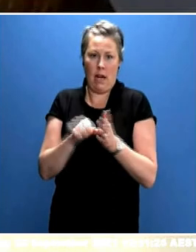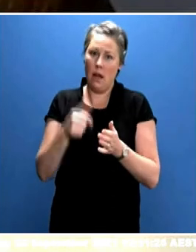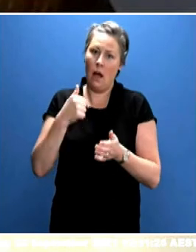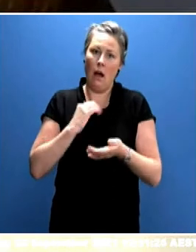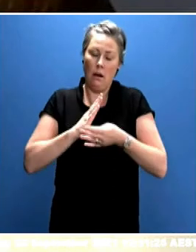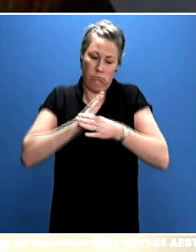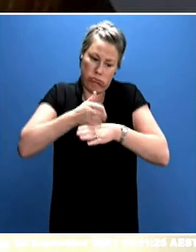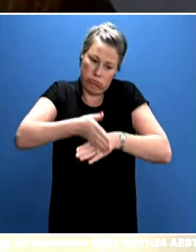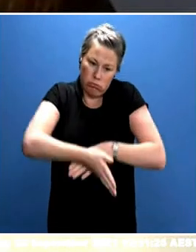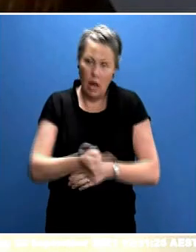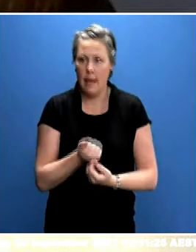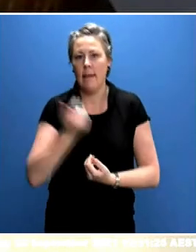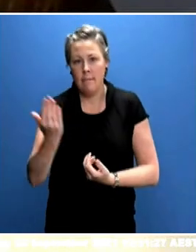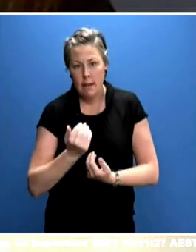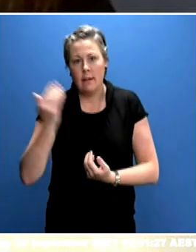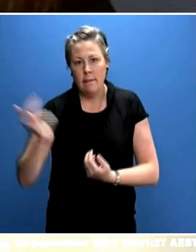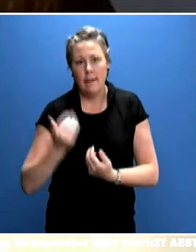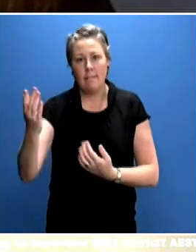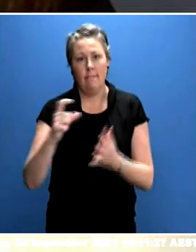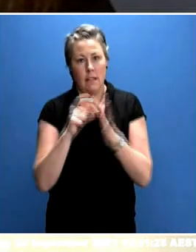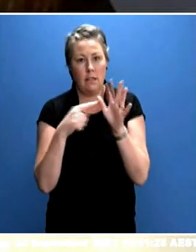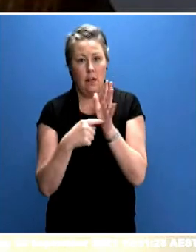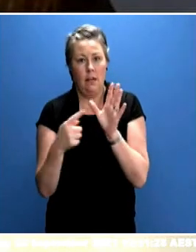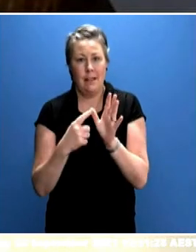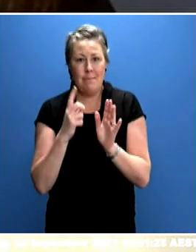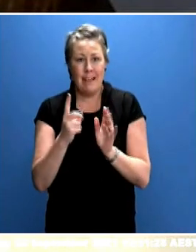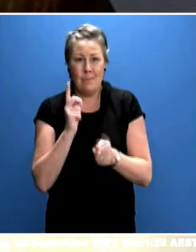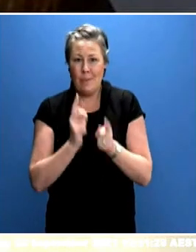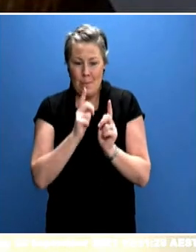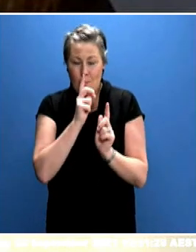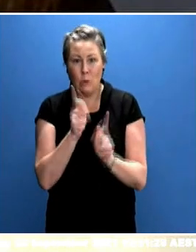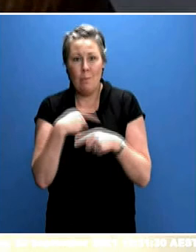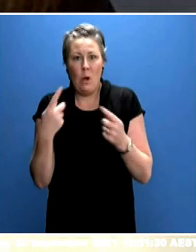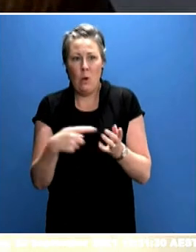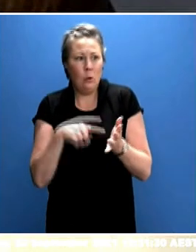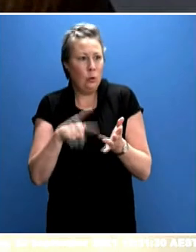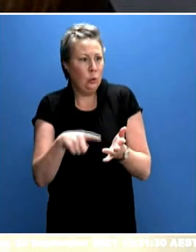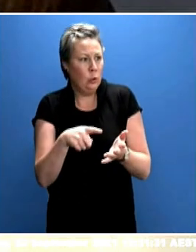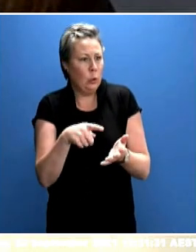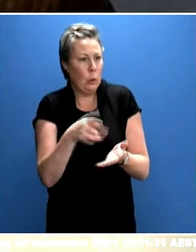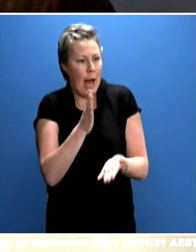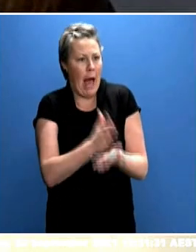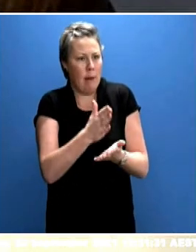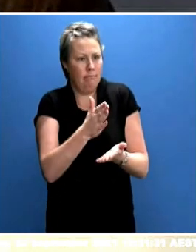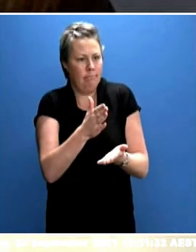at times close to impossible in some situations, to be able to acquire data